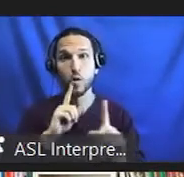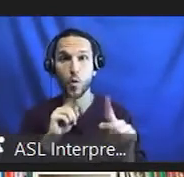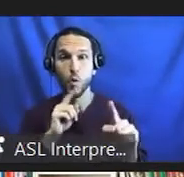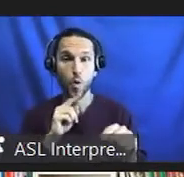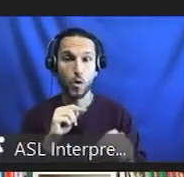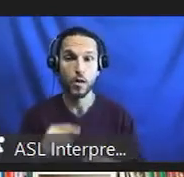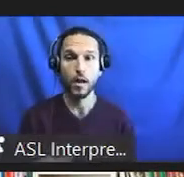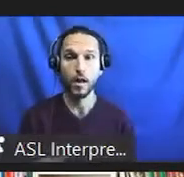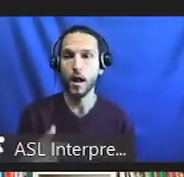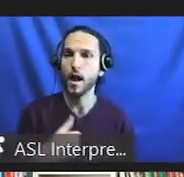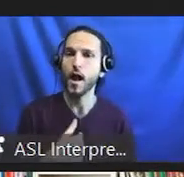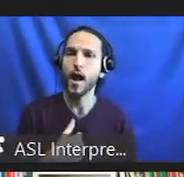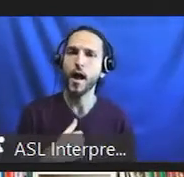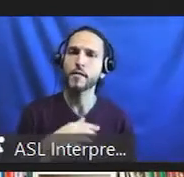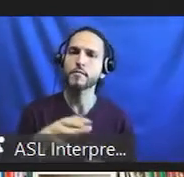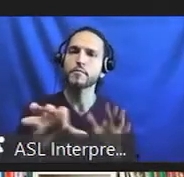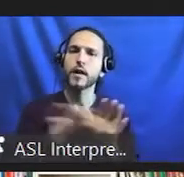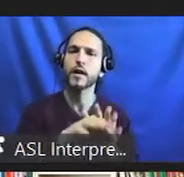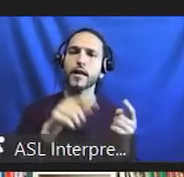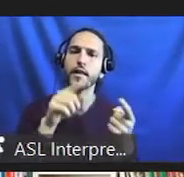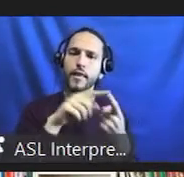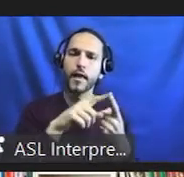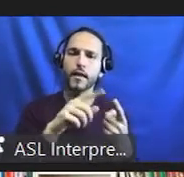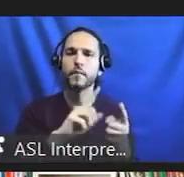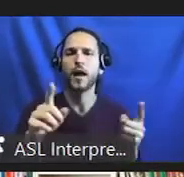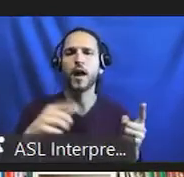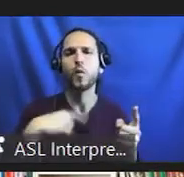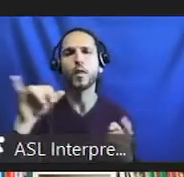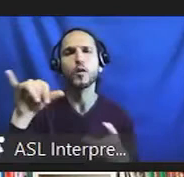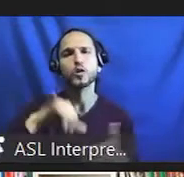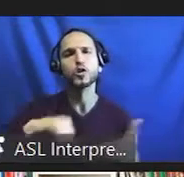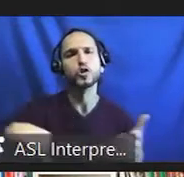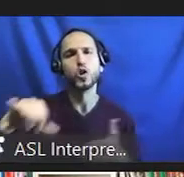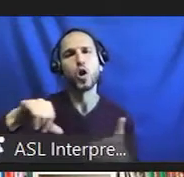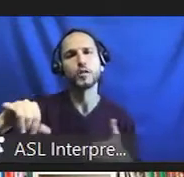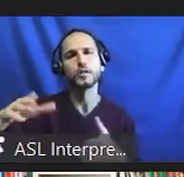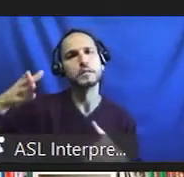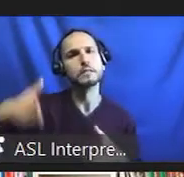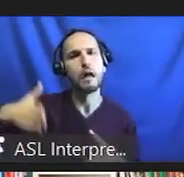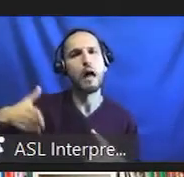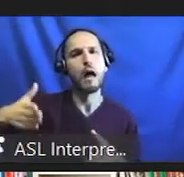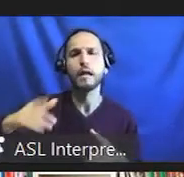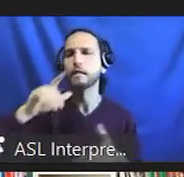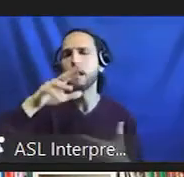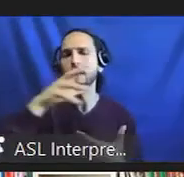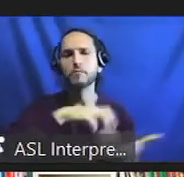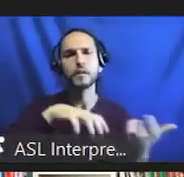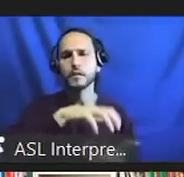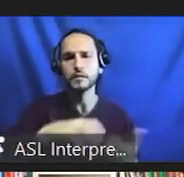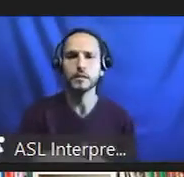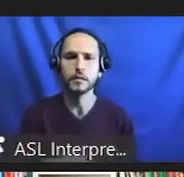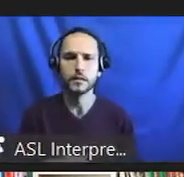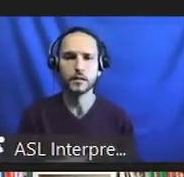I'll take this, but I want the sauce on the side or something. Once again, these are seemingly so